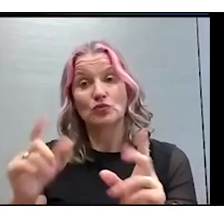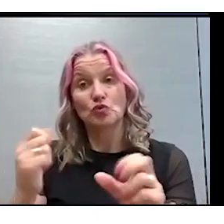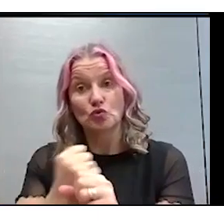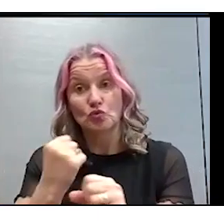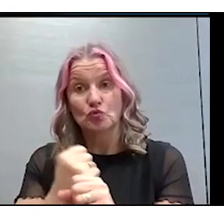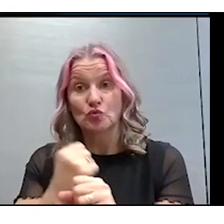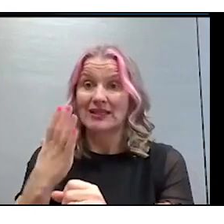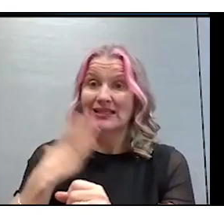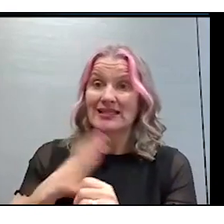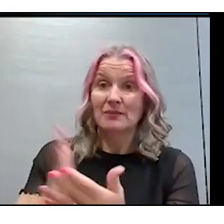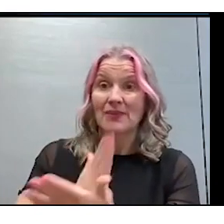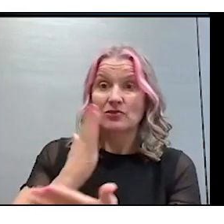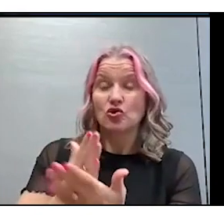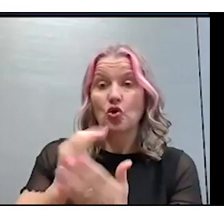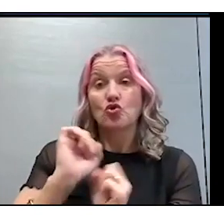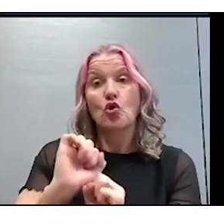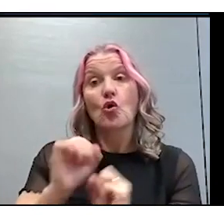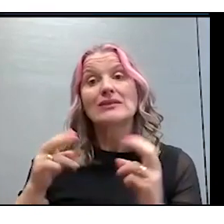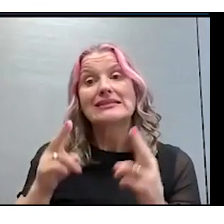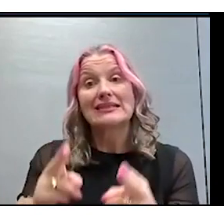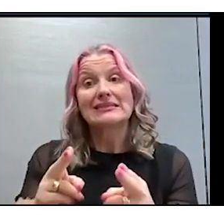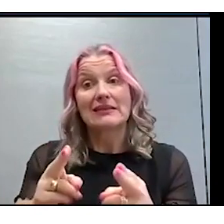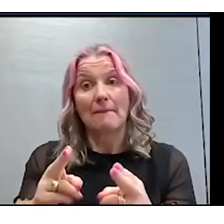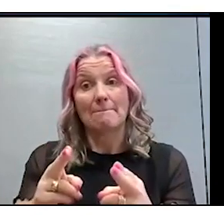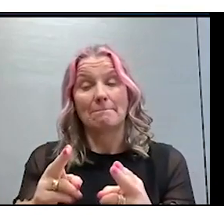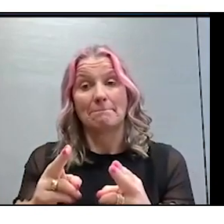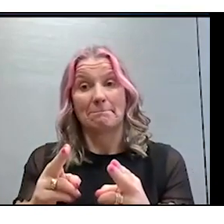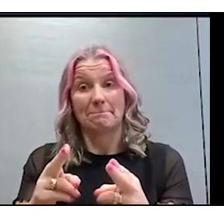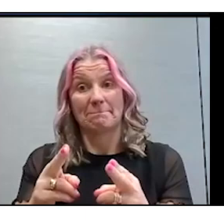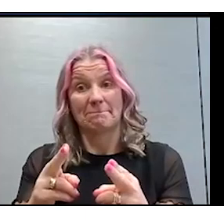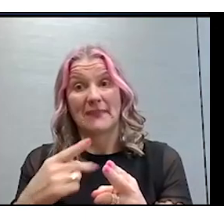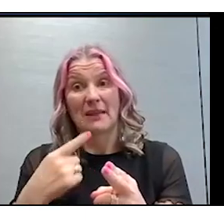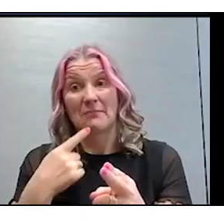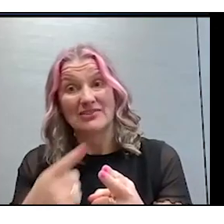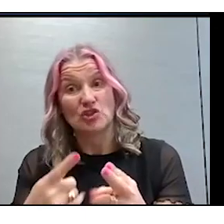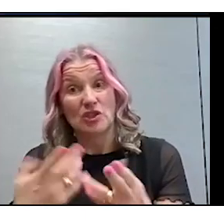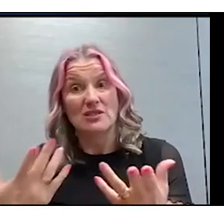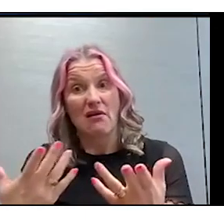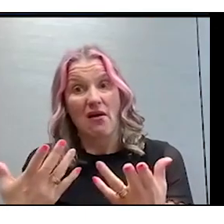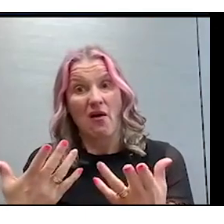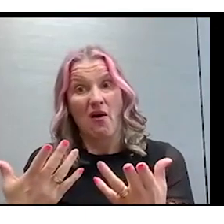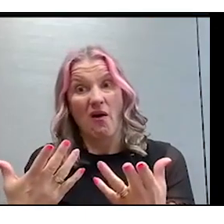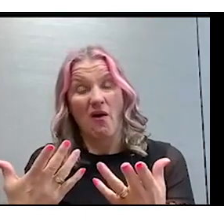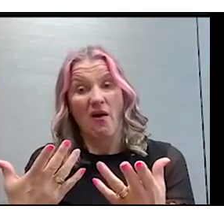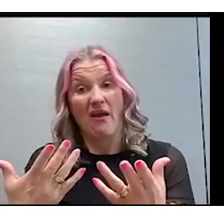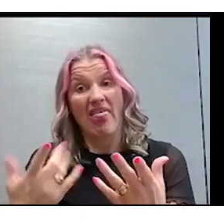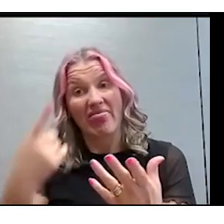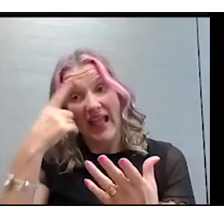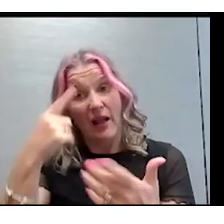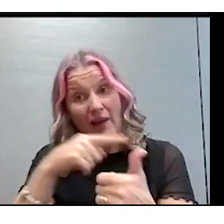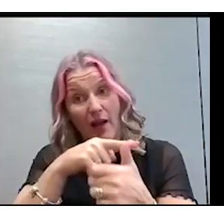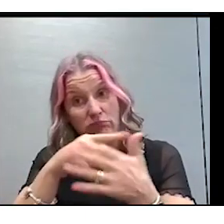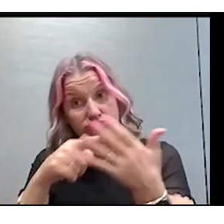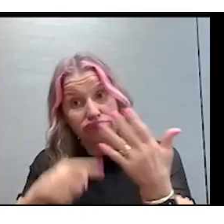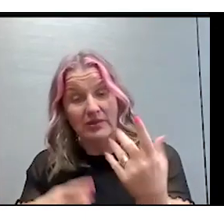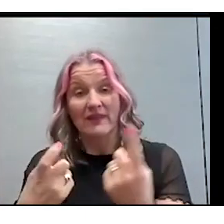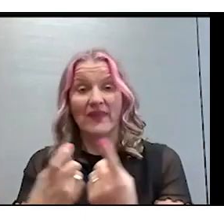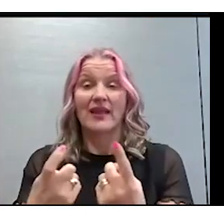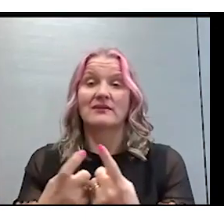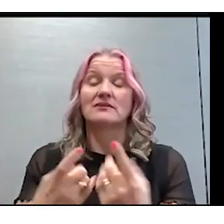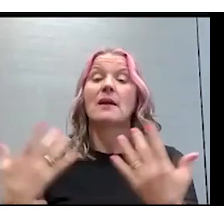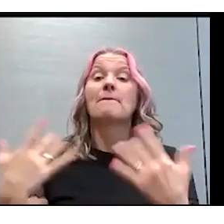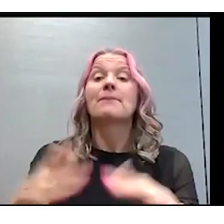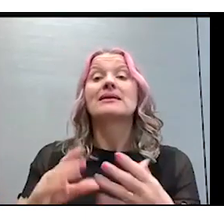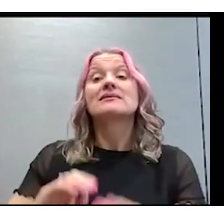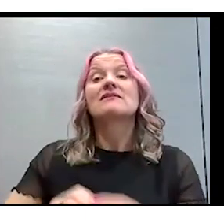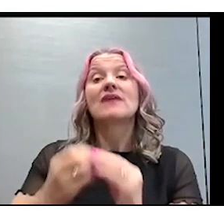your system messages really consider all of that. So I've been developing system messages for the